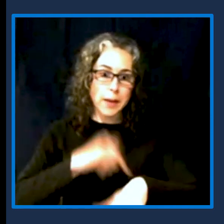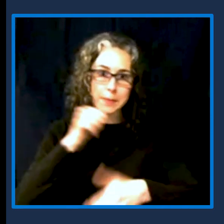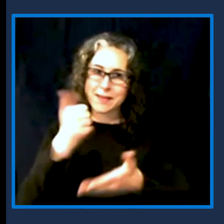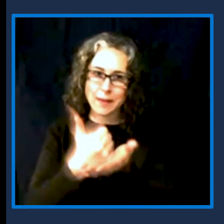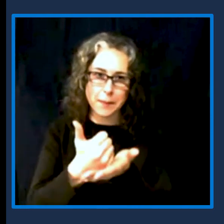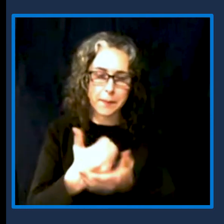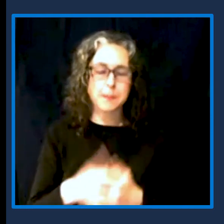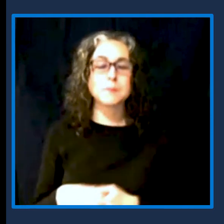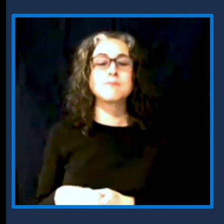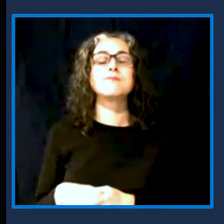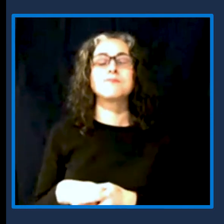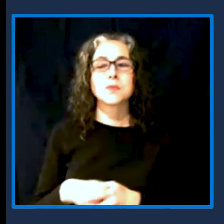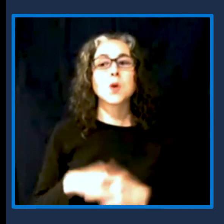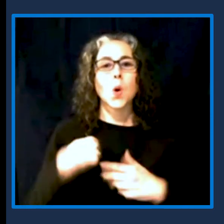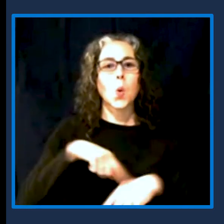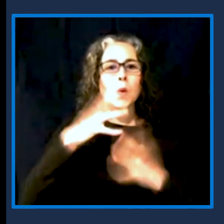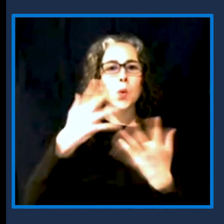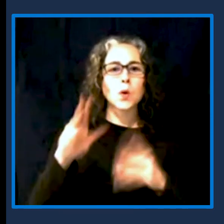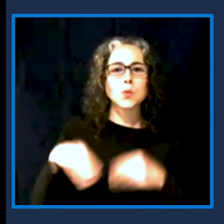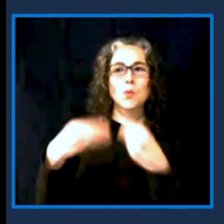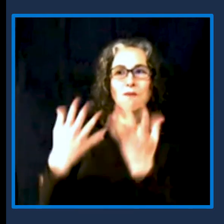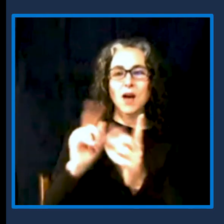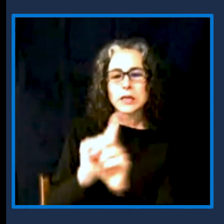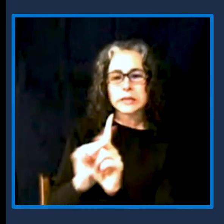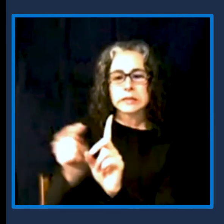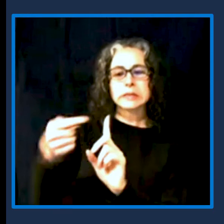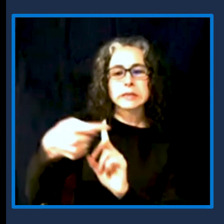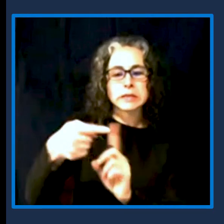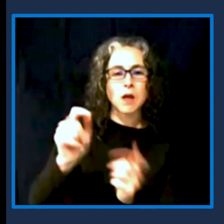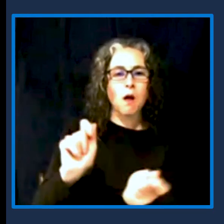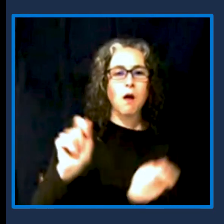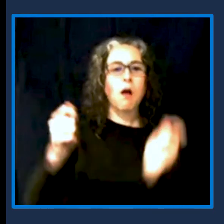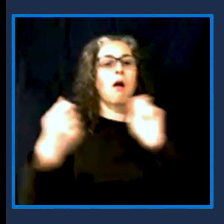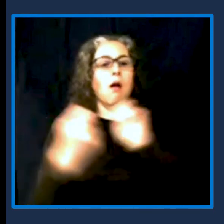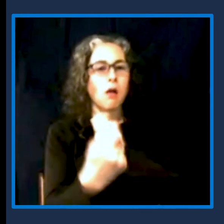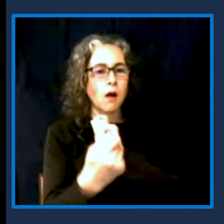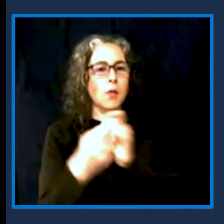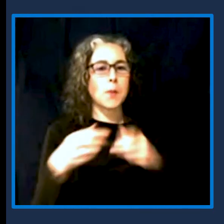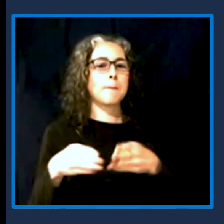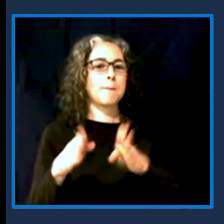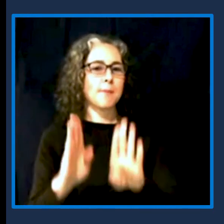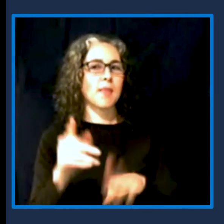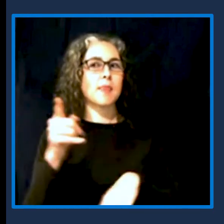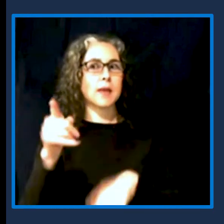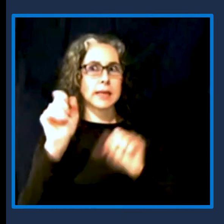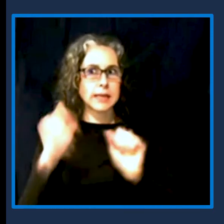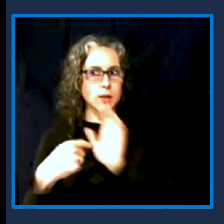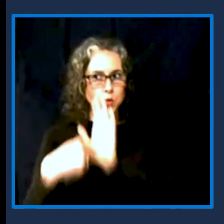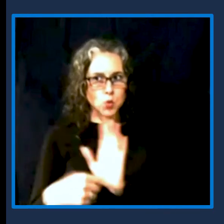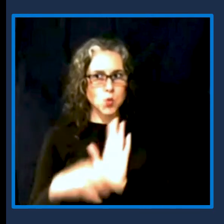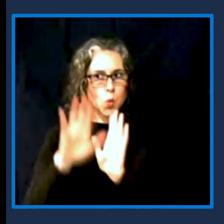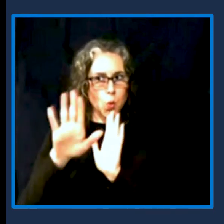here is provide him a workaround or an alternative method to be able to demonstrate his ability to